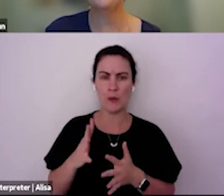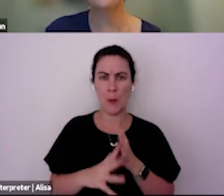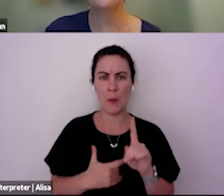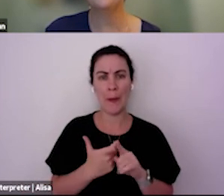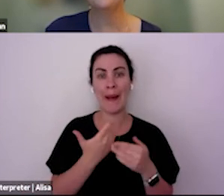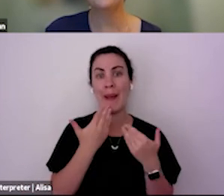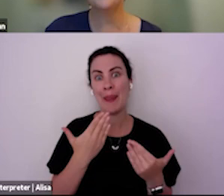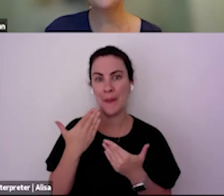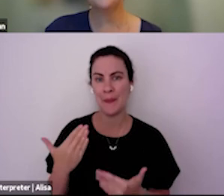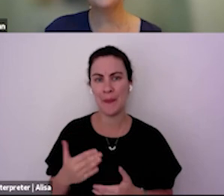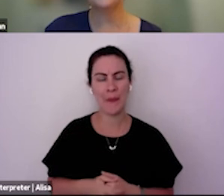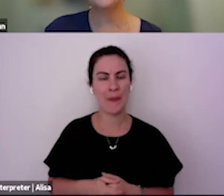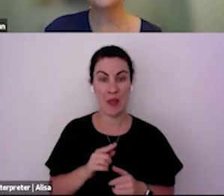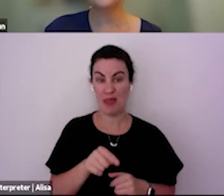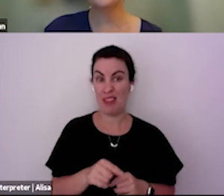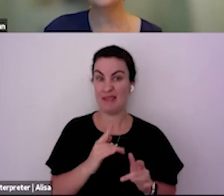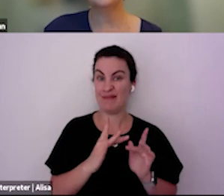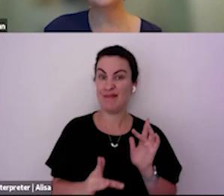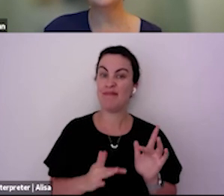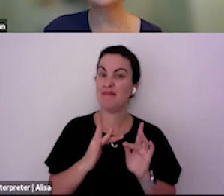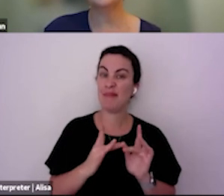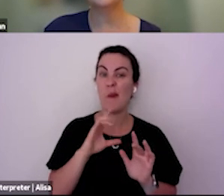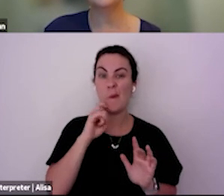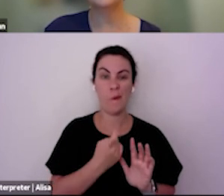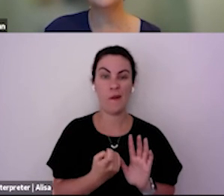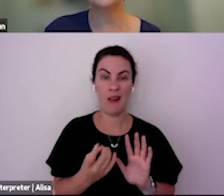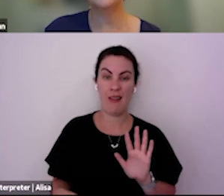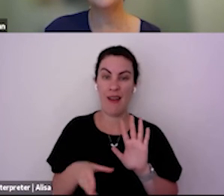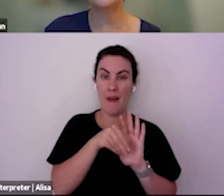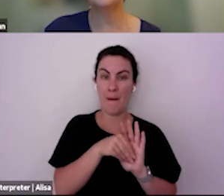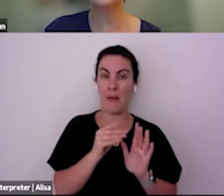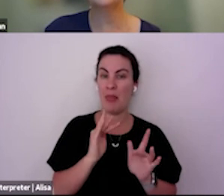The webinar recording will be up on the Australian counsel website. Hopefully within the week.